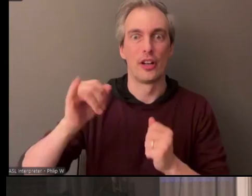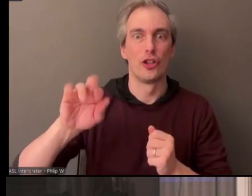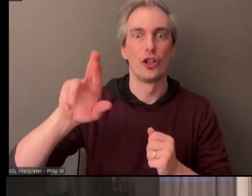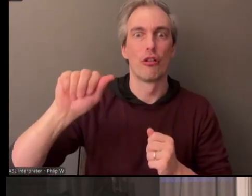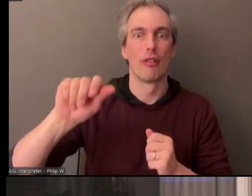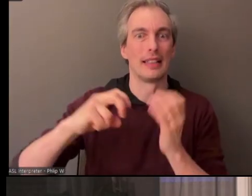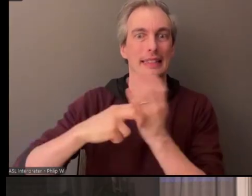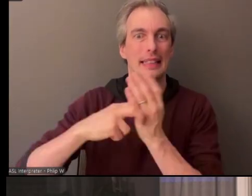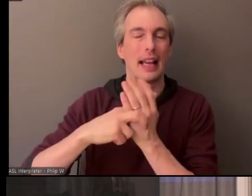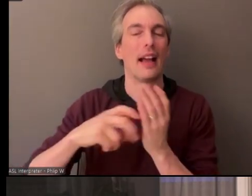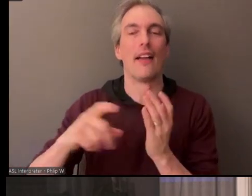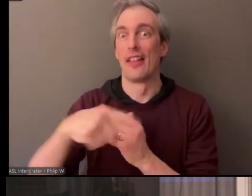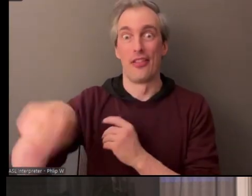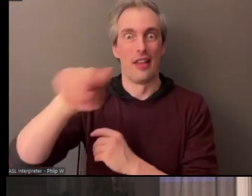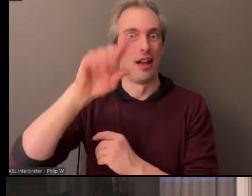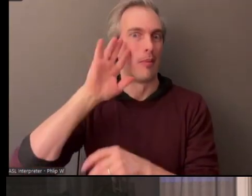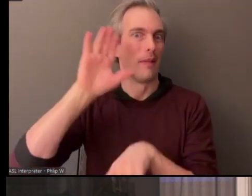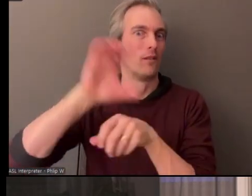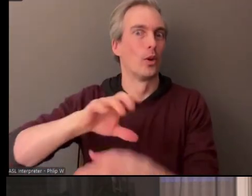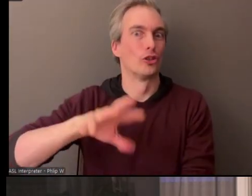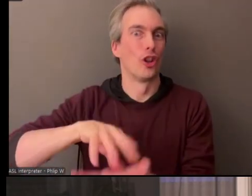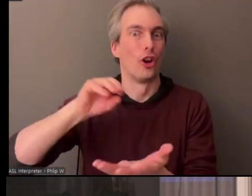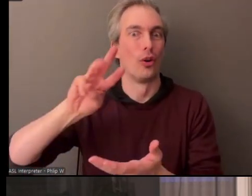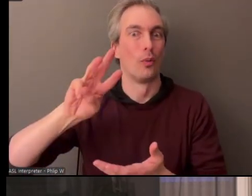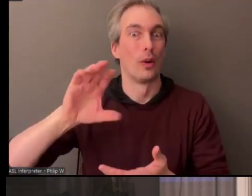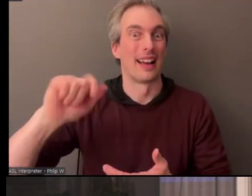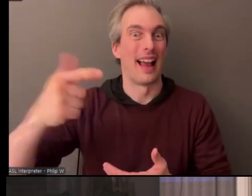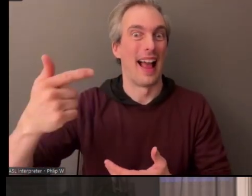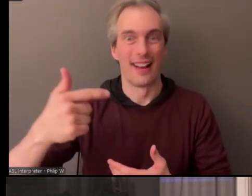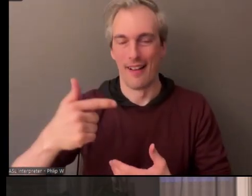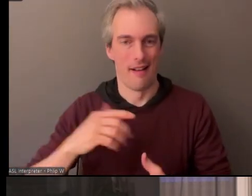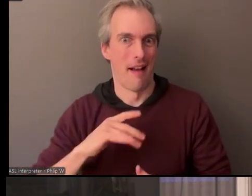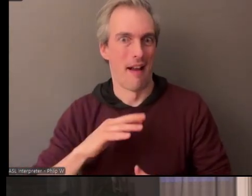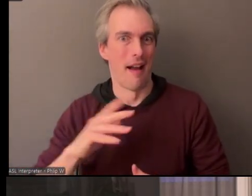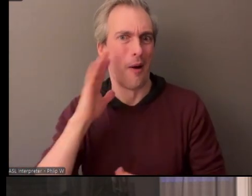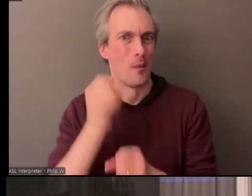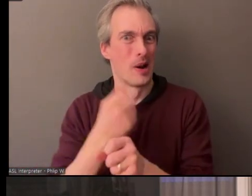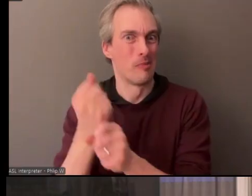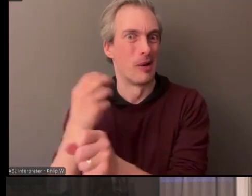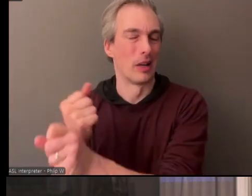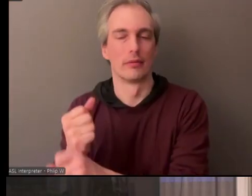That is not gonna work. Because becoming a WCAG expert is a different job than the one they have.